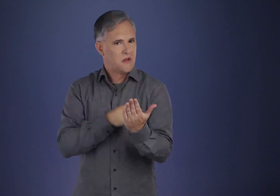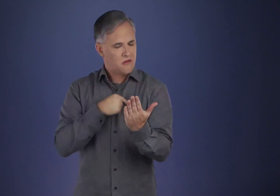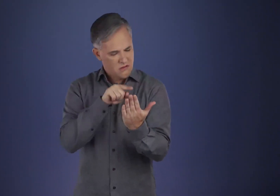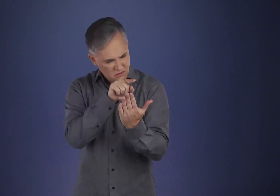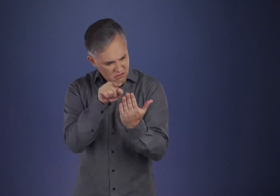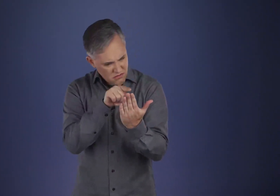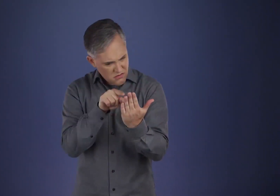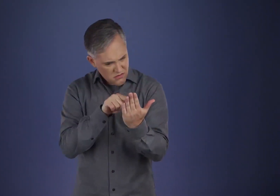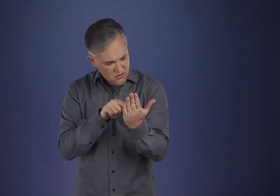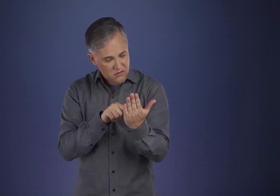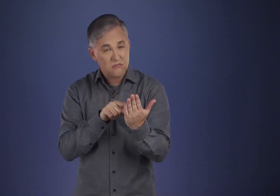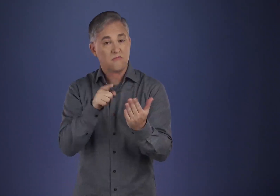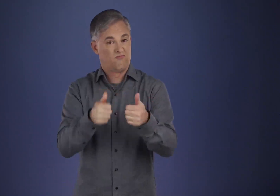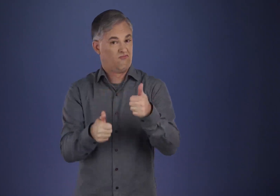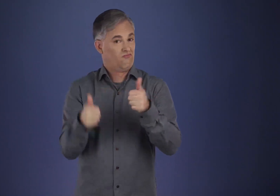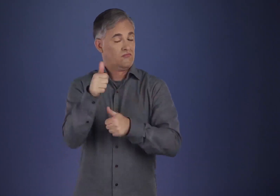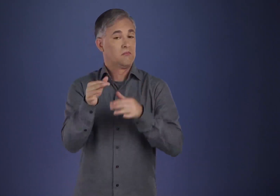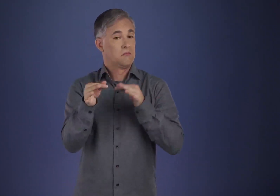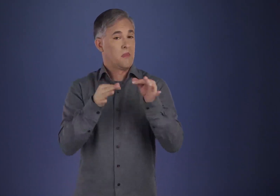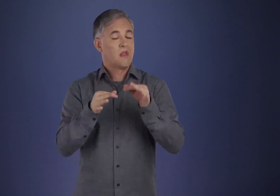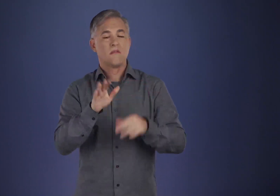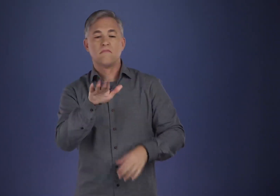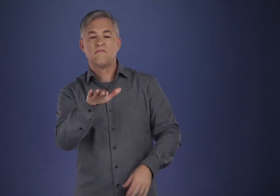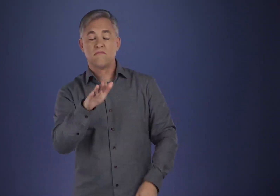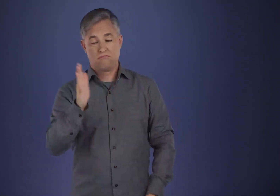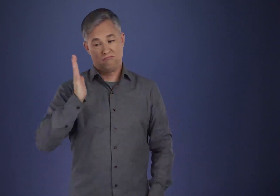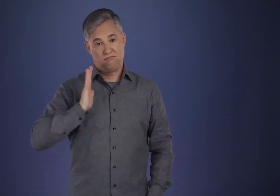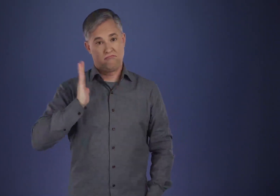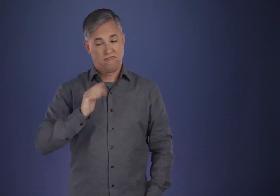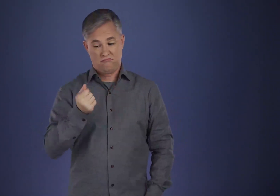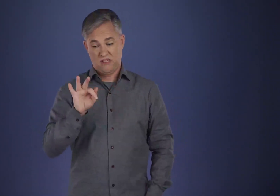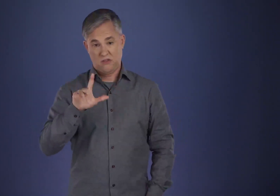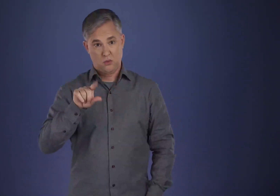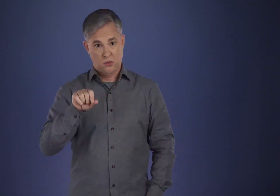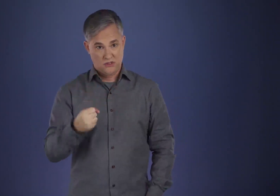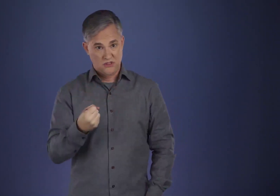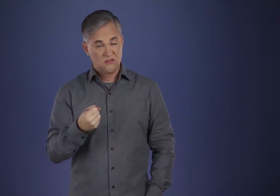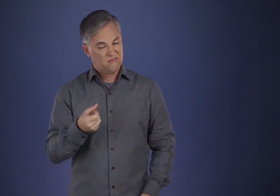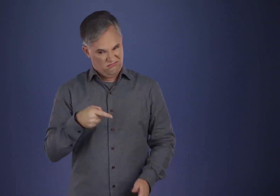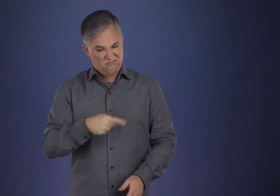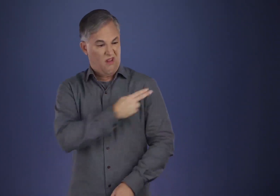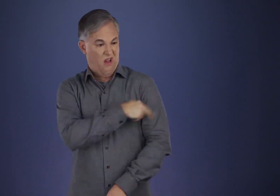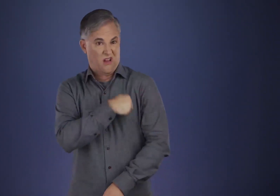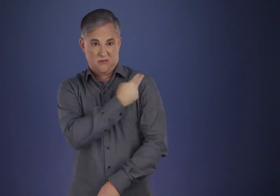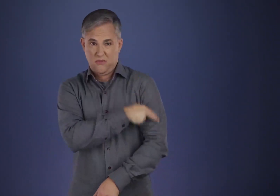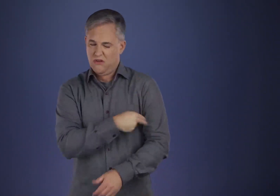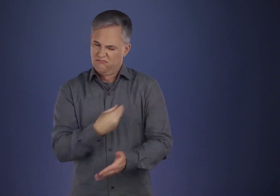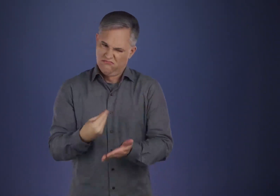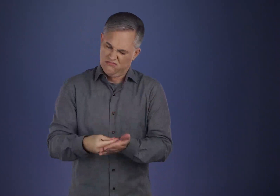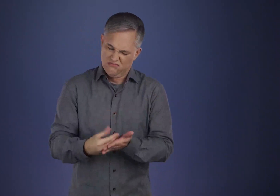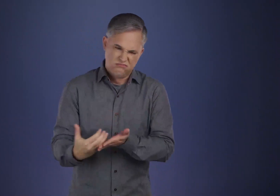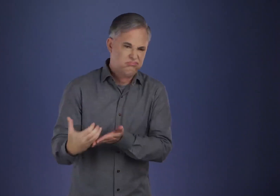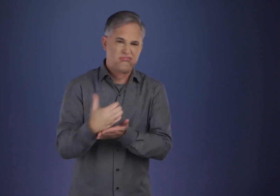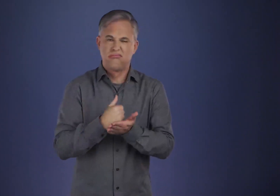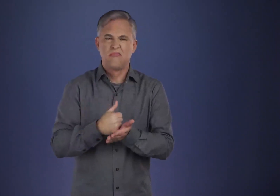Handing it to me, he continued, ‘This shows the kind of money the hospital used to make back in the 1920’s.